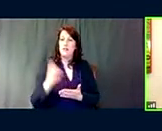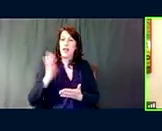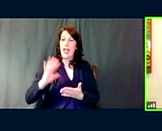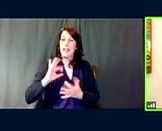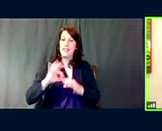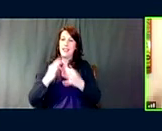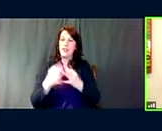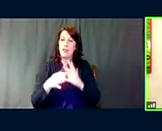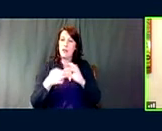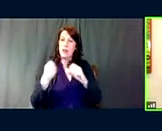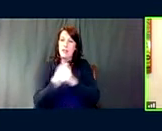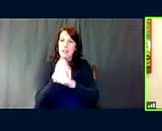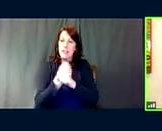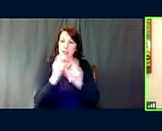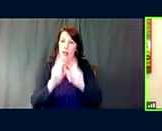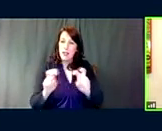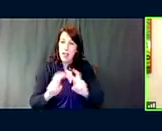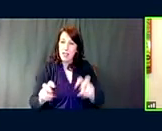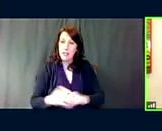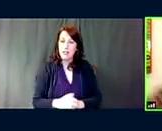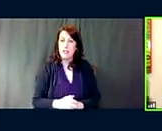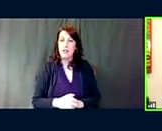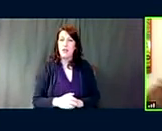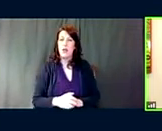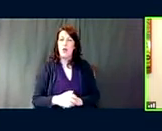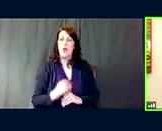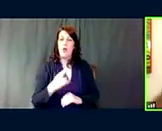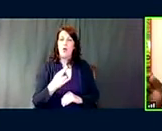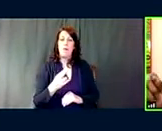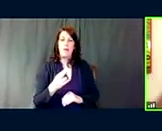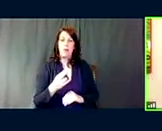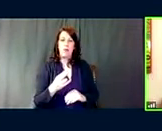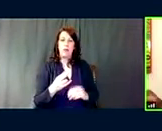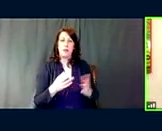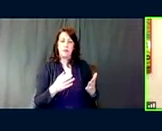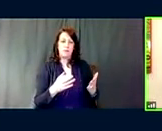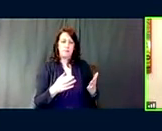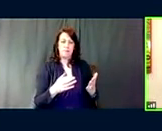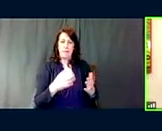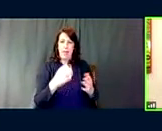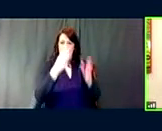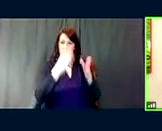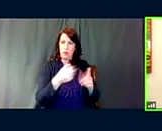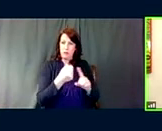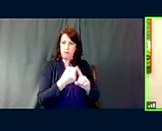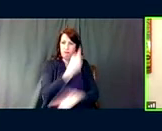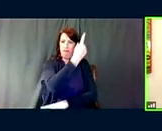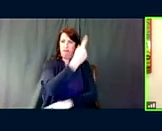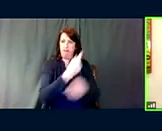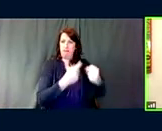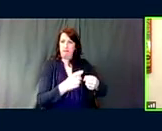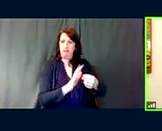NECESSARILY REFLECT THAT GENETIC BACKGROUND, YOU MAY WANT TO LEVERAGE STATISTICAL ANALYSIS, THROW OUT CERTAIN PEOPLE BECAUSE THEY ARE LIKE ANOMALIES.